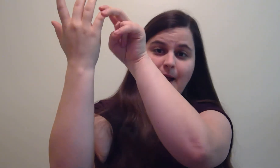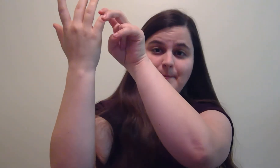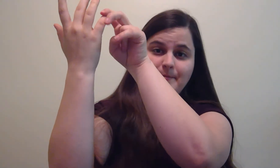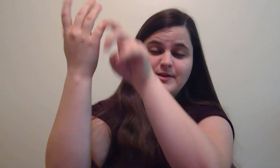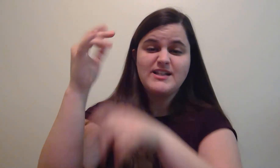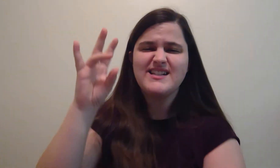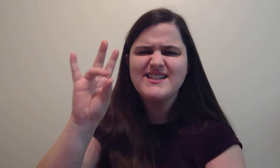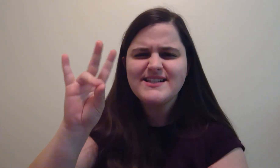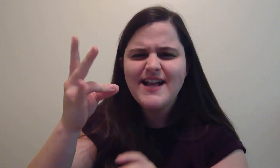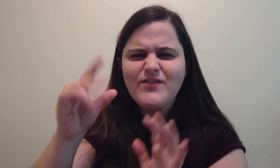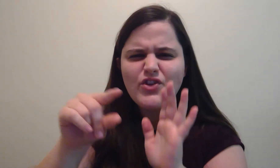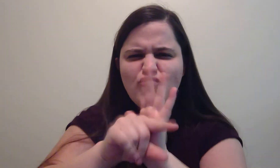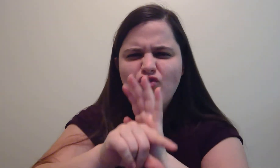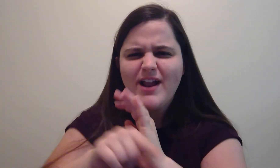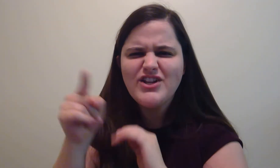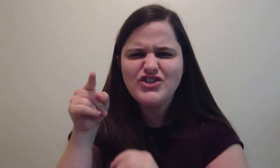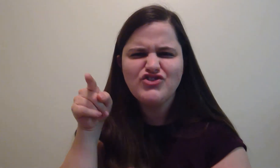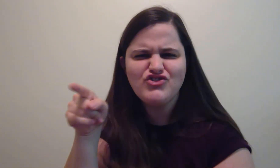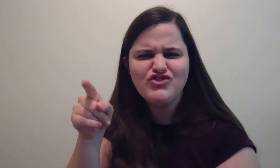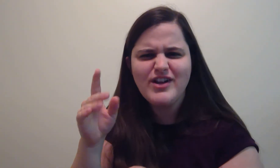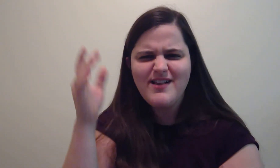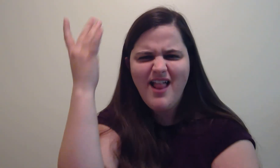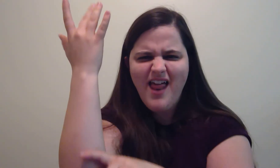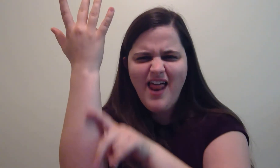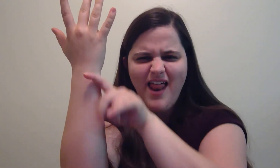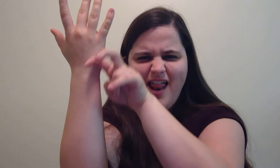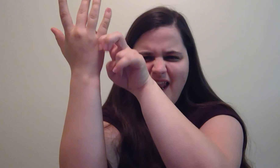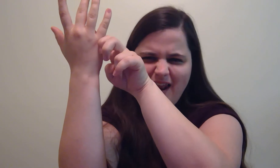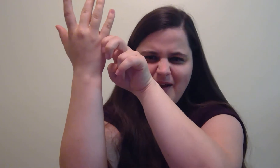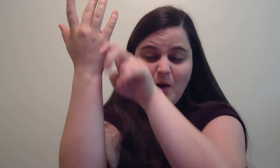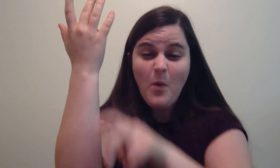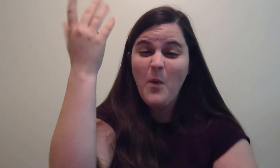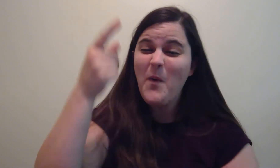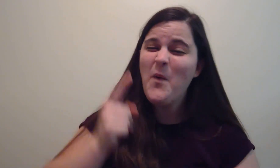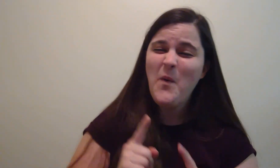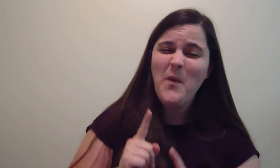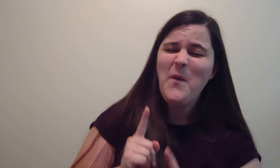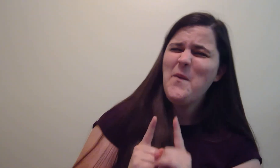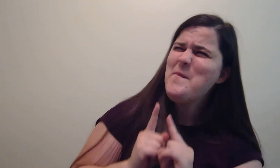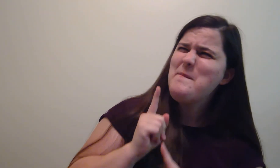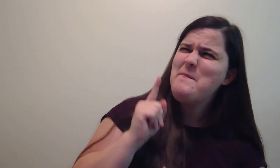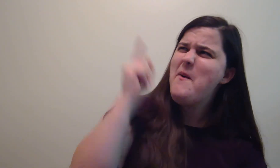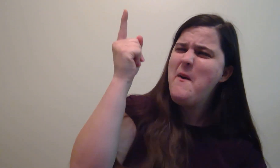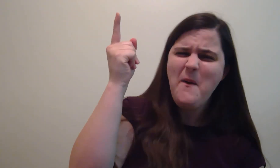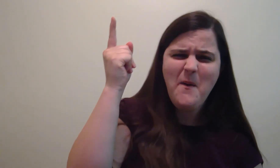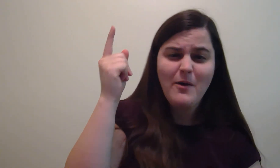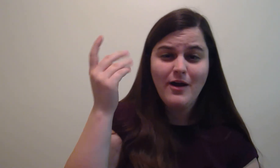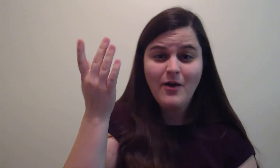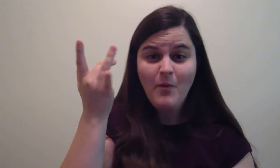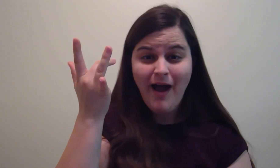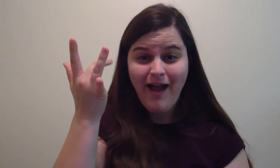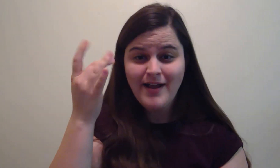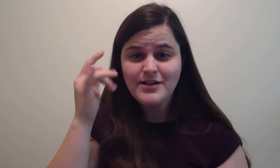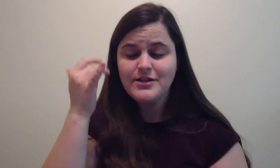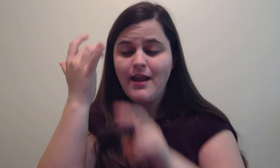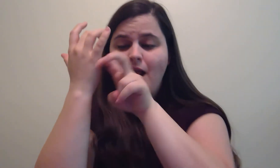The girl is in seventh grade, and she's climbing a tree way, way up in a tree. And why does she do it?